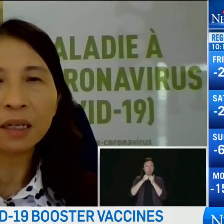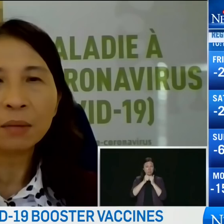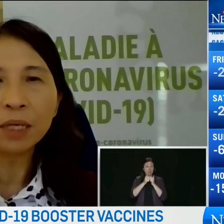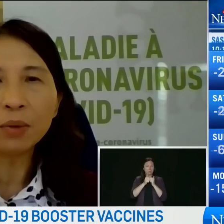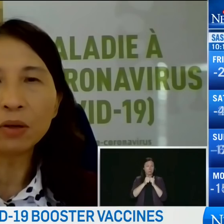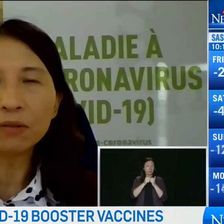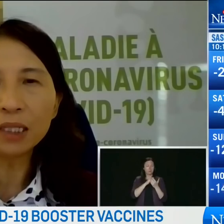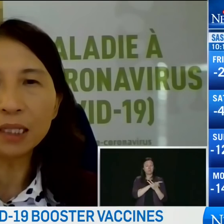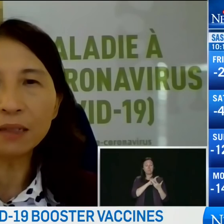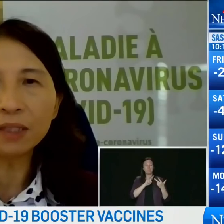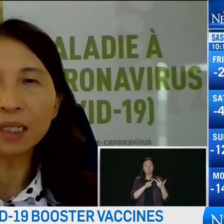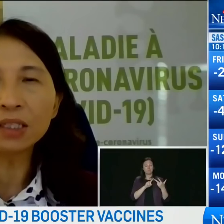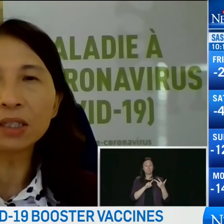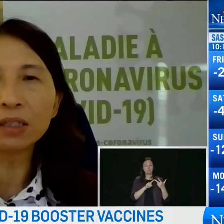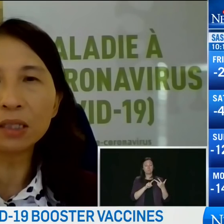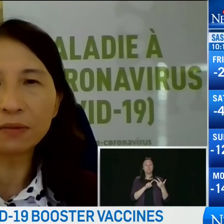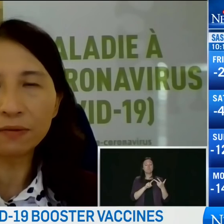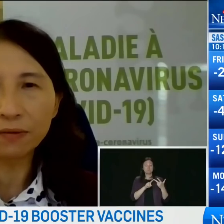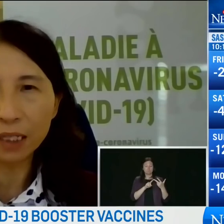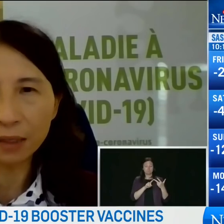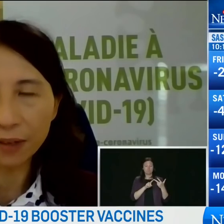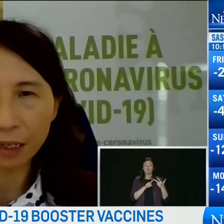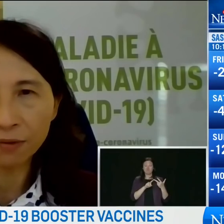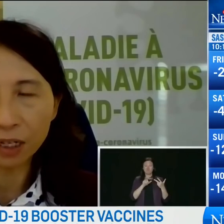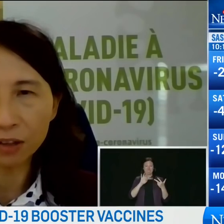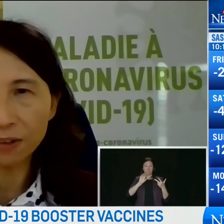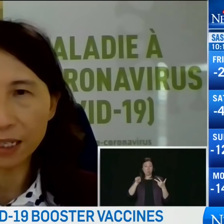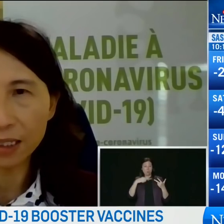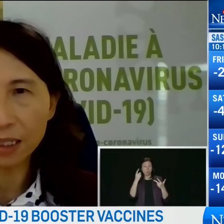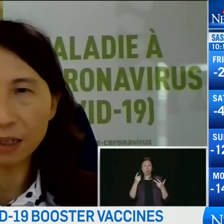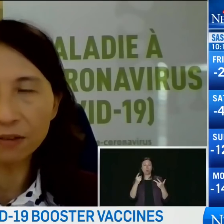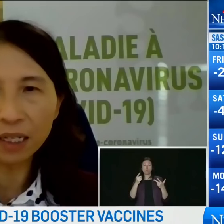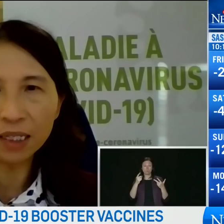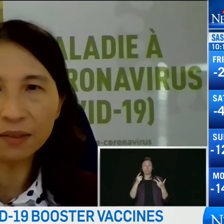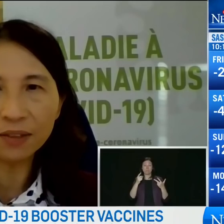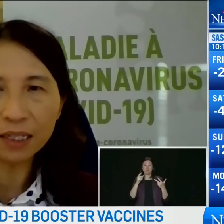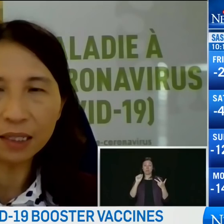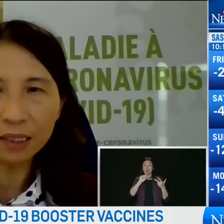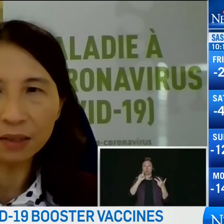LONG-TERM CARE OR OTHER CONGREGATE LIVING SETTINGS THAT